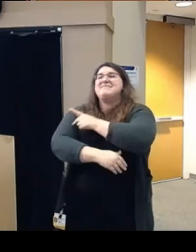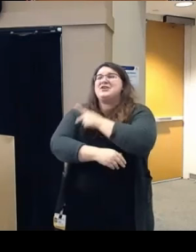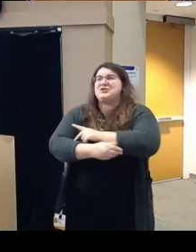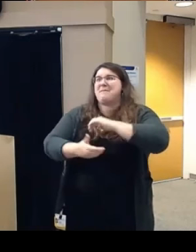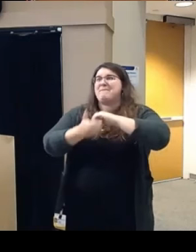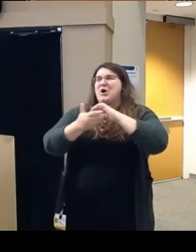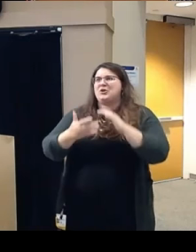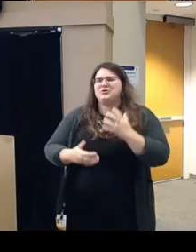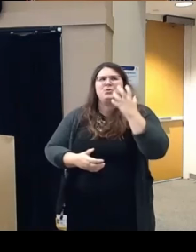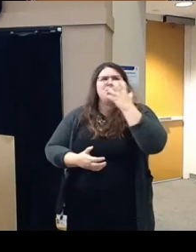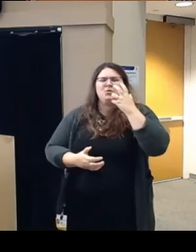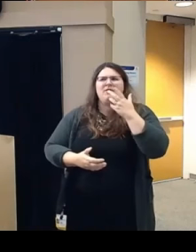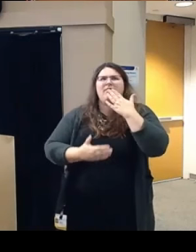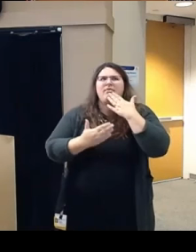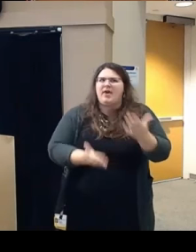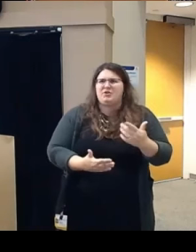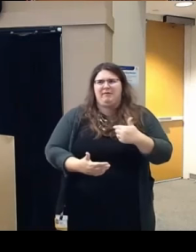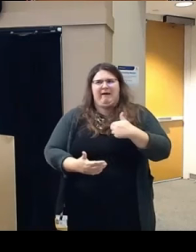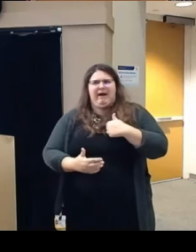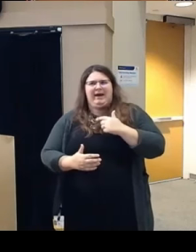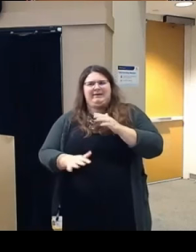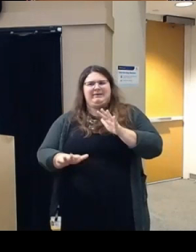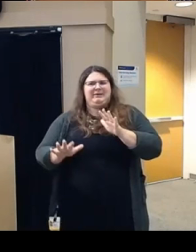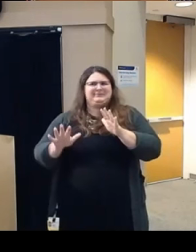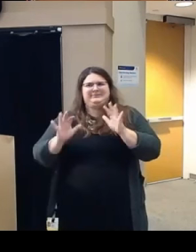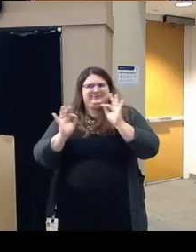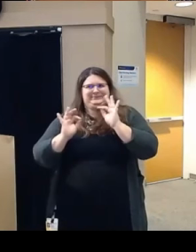because that is a world that I really don't know very well um and so I heavily relied